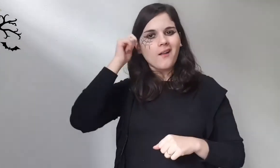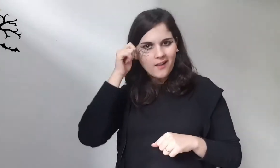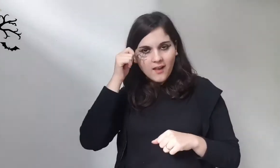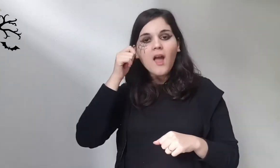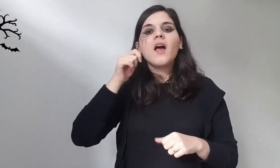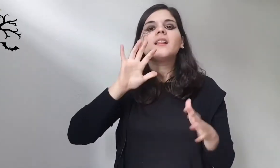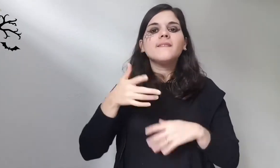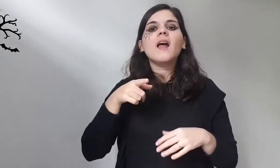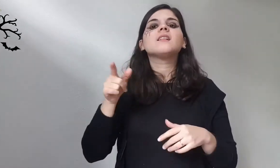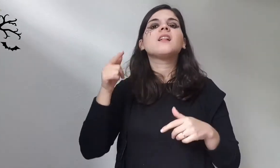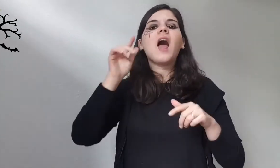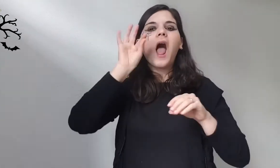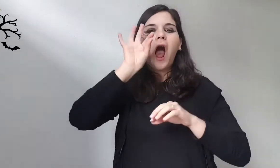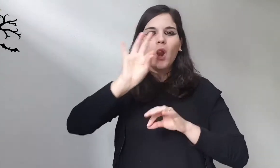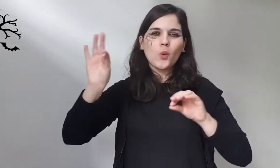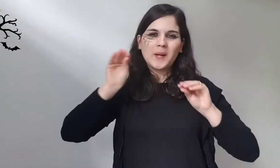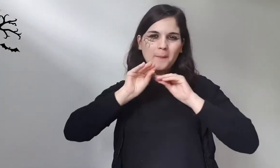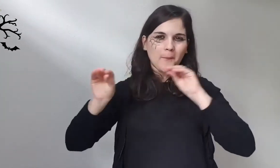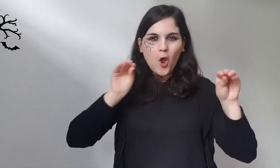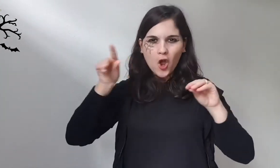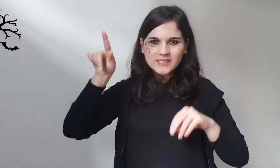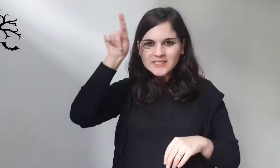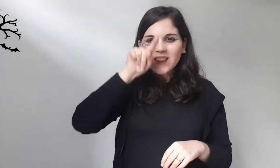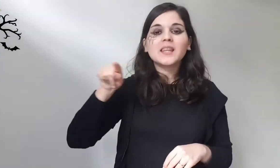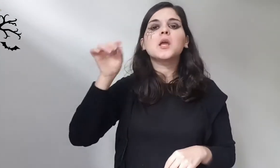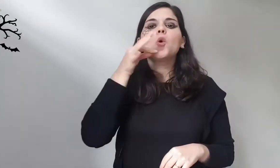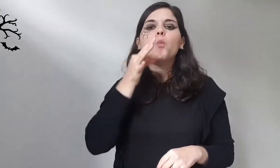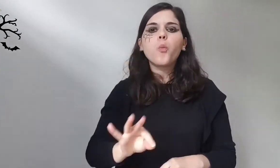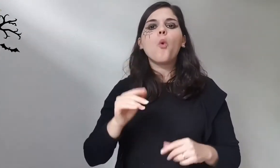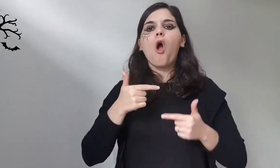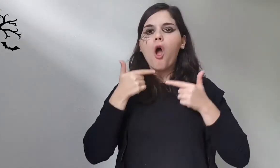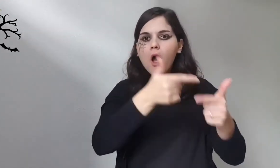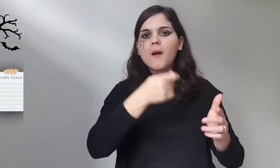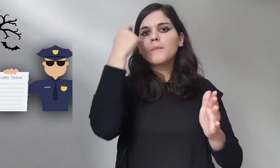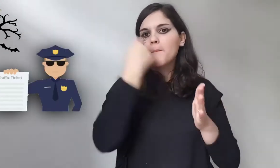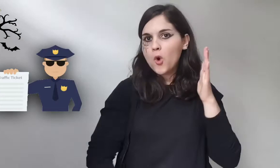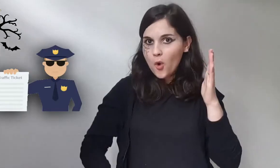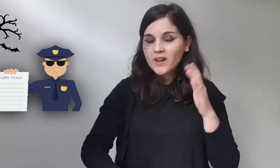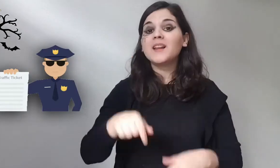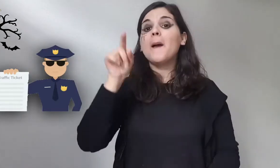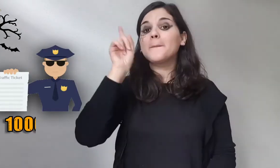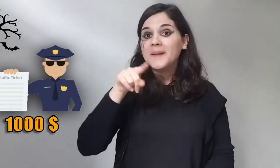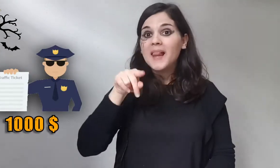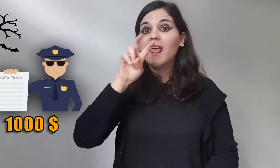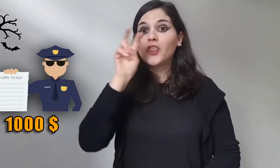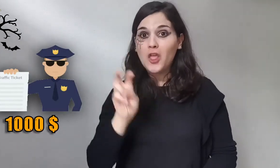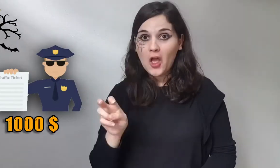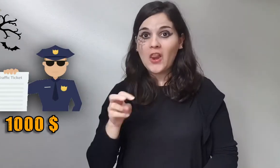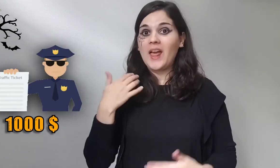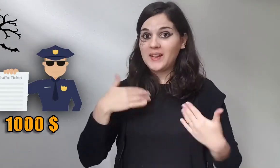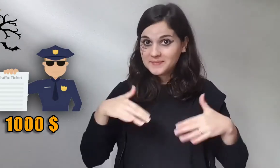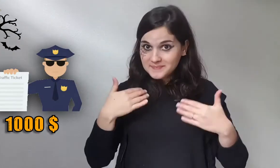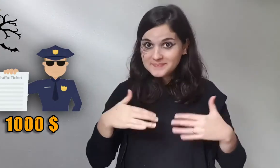and in some places the $ 1000 fine will escape.